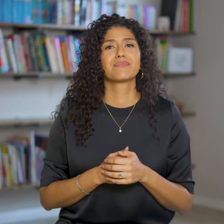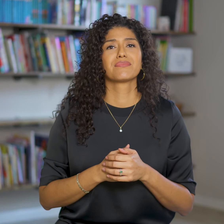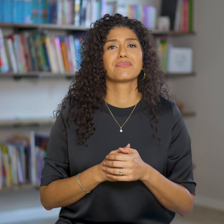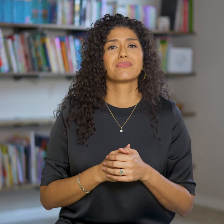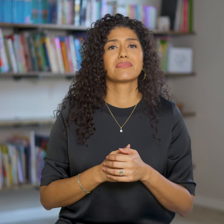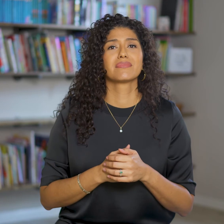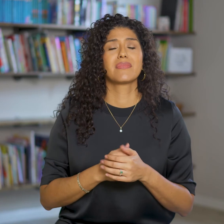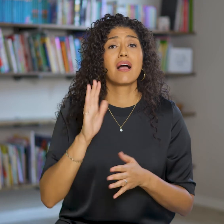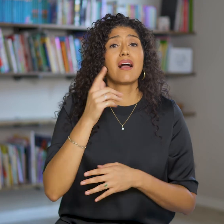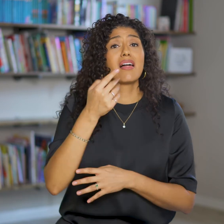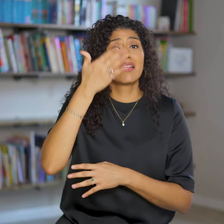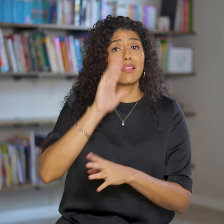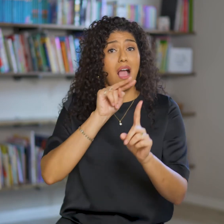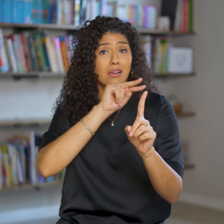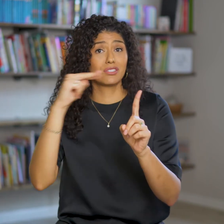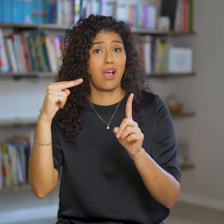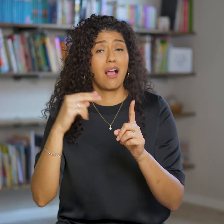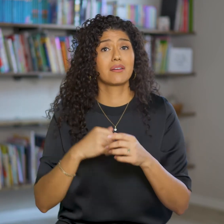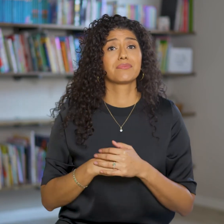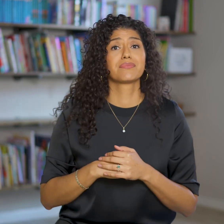The God Shot: